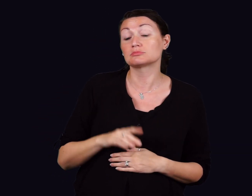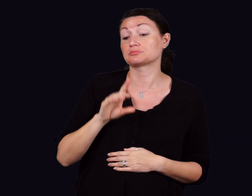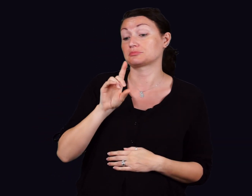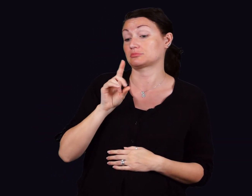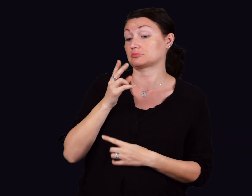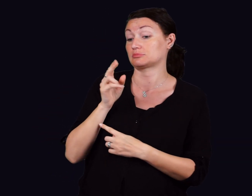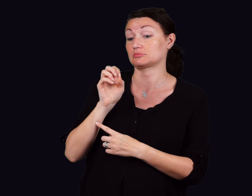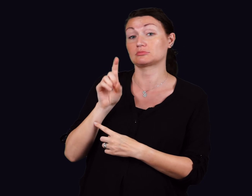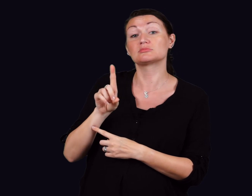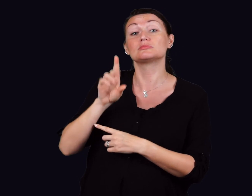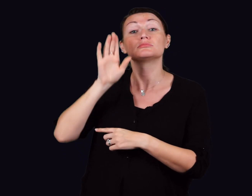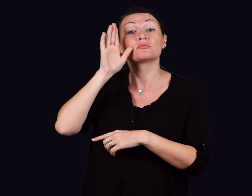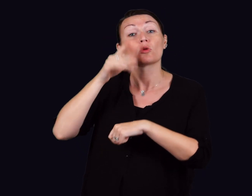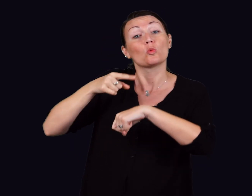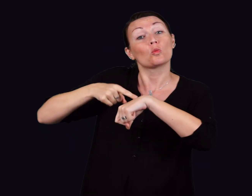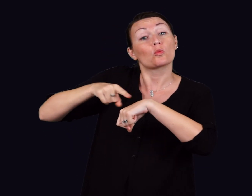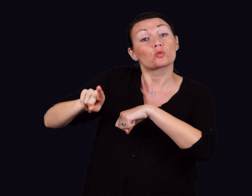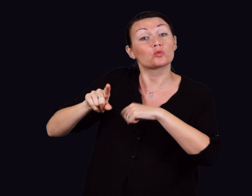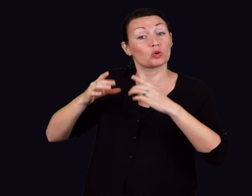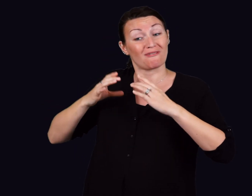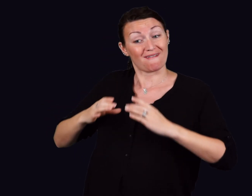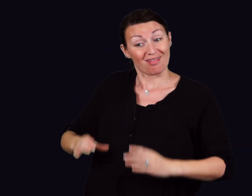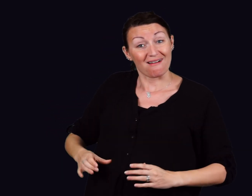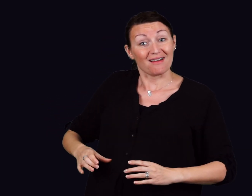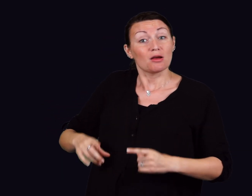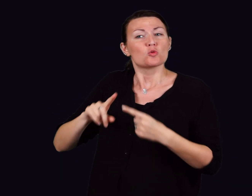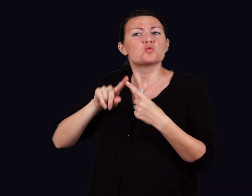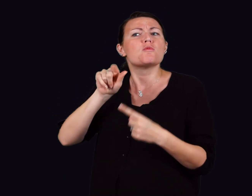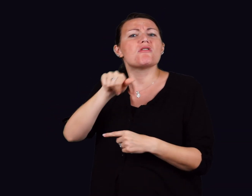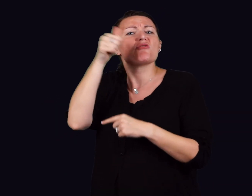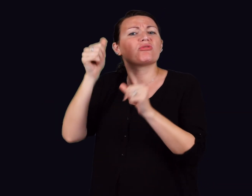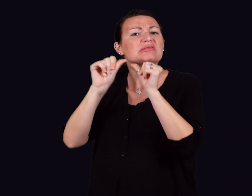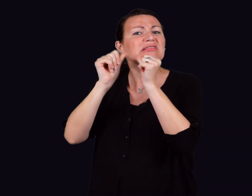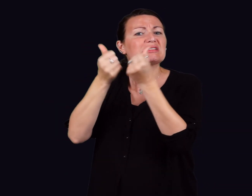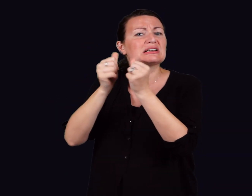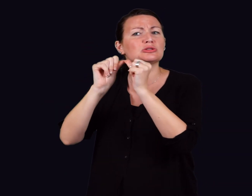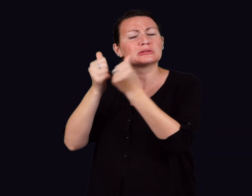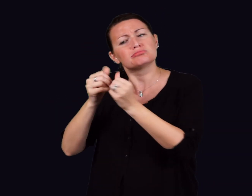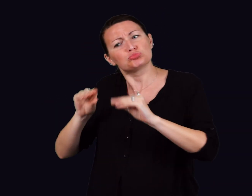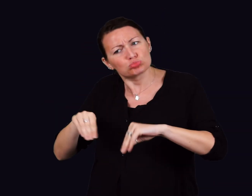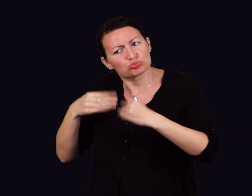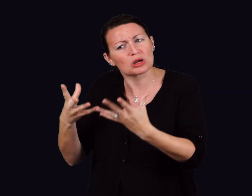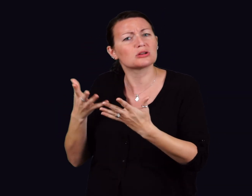*DHHSD will refer clients to other agencies that can provide